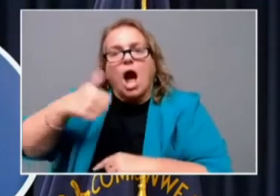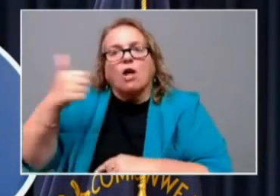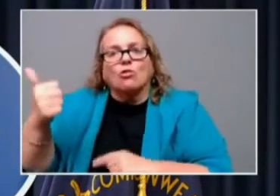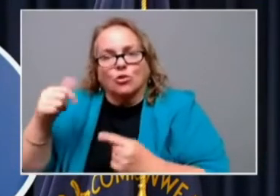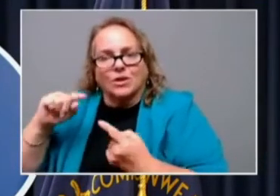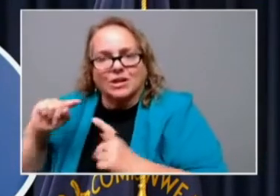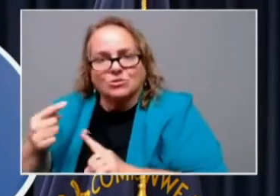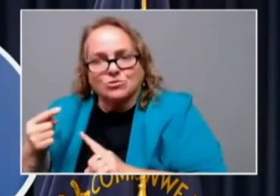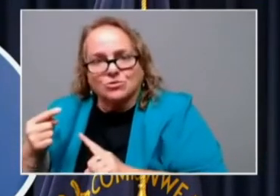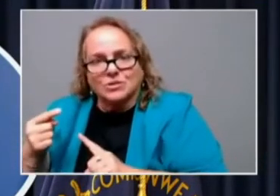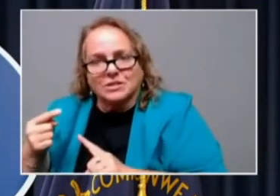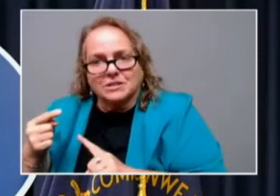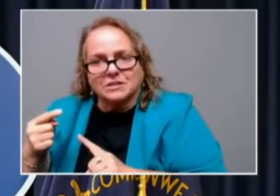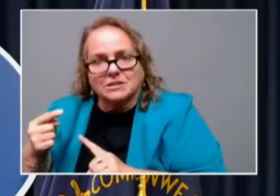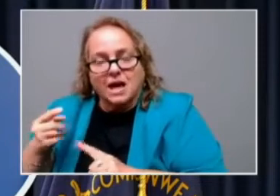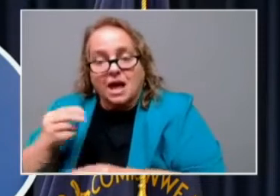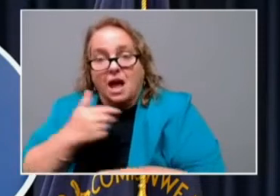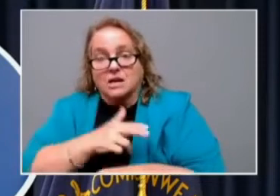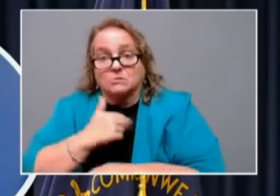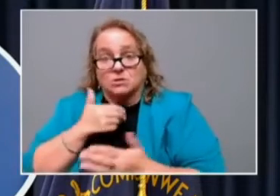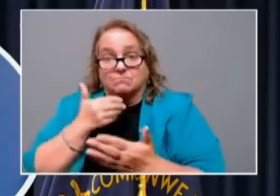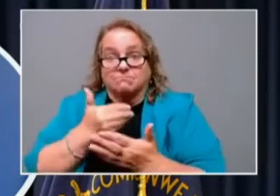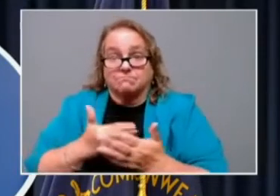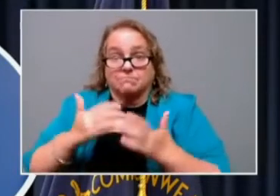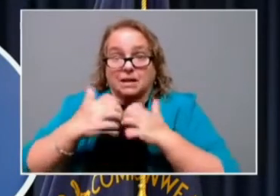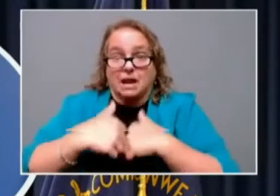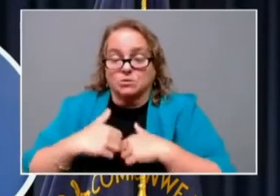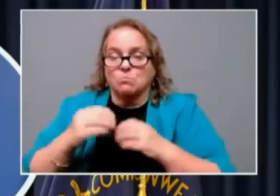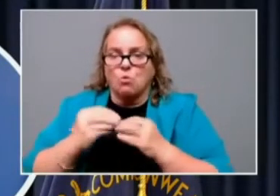are also gonna have more burnout. Which means more. These healthcare heroes